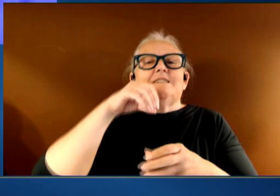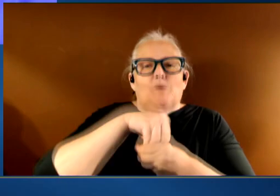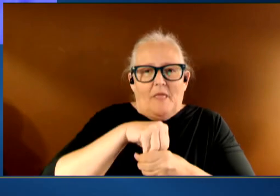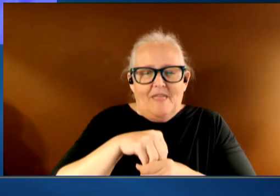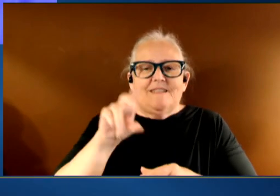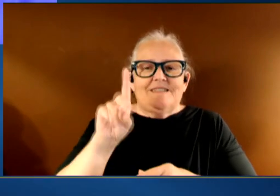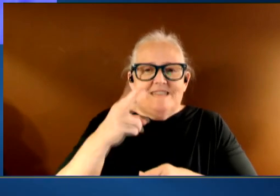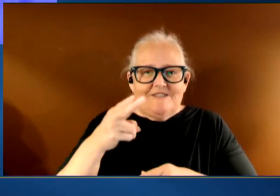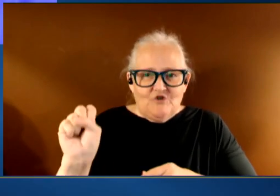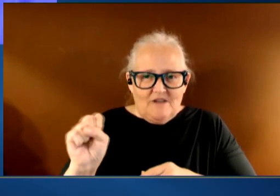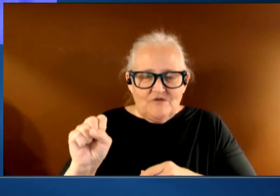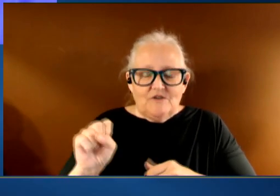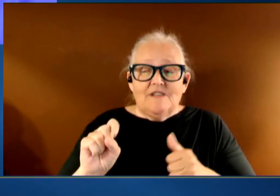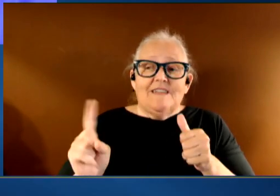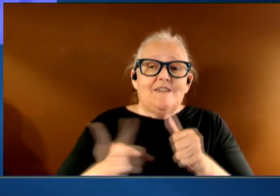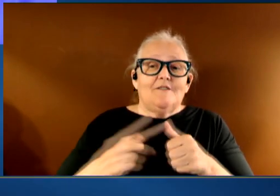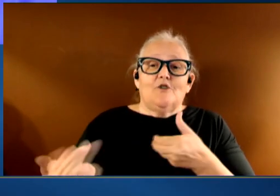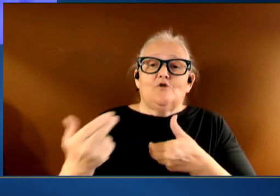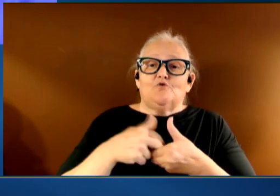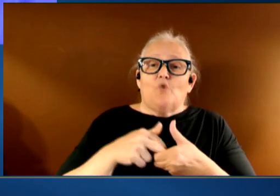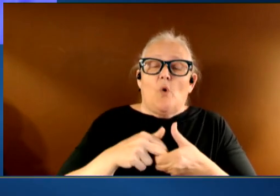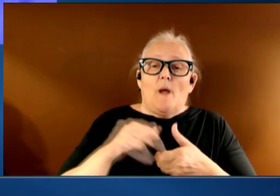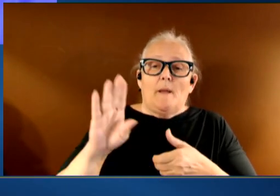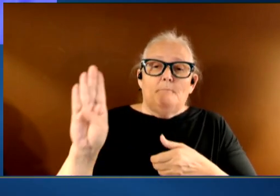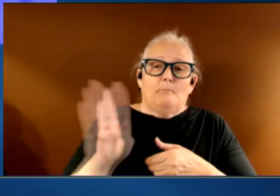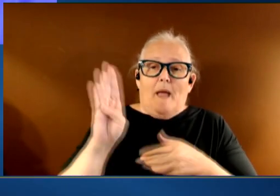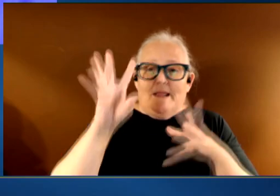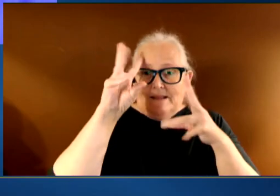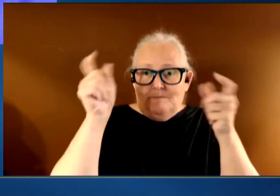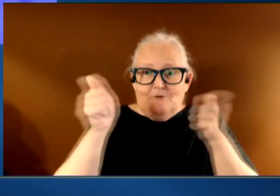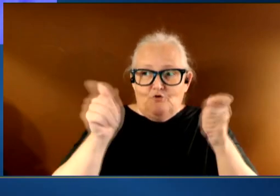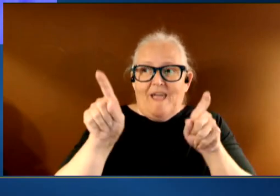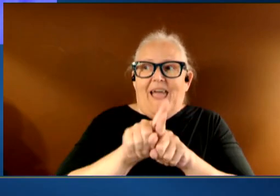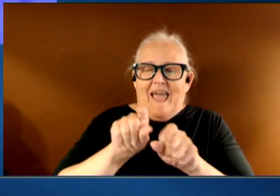first joined the Biden-Harris Administration as Intergovernmental Affairs Director for the